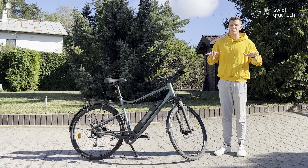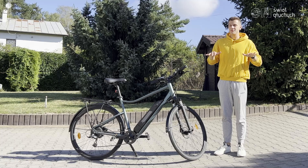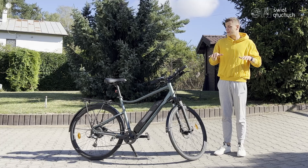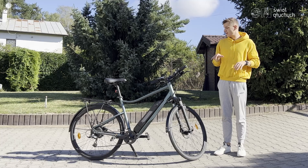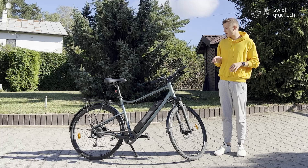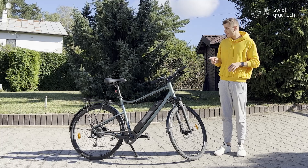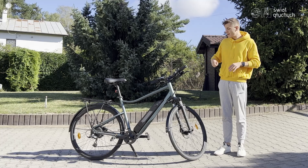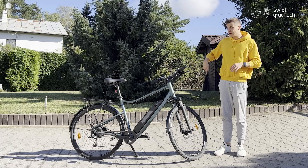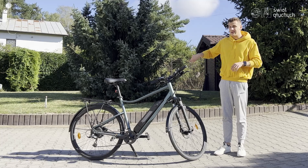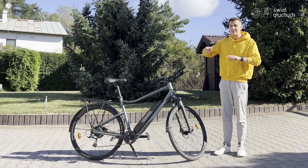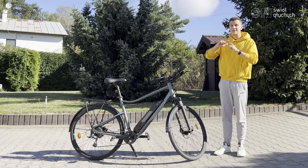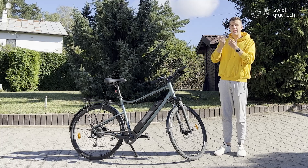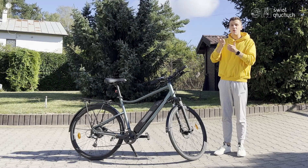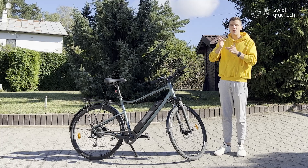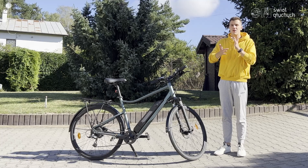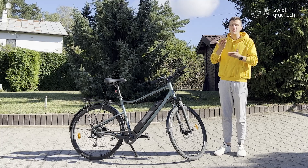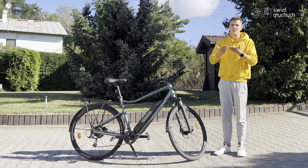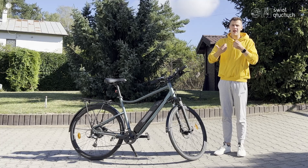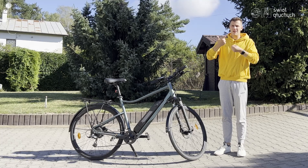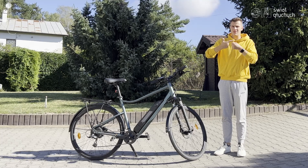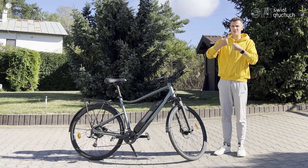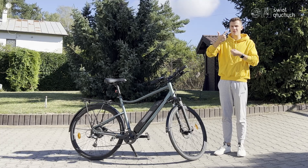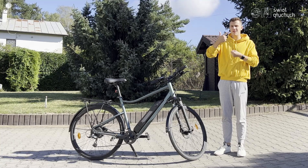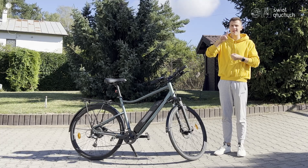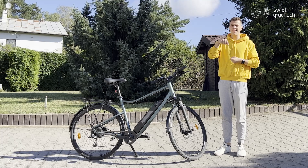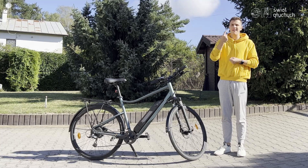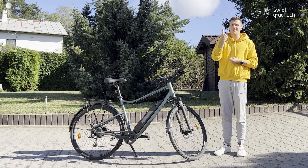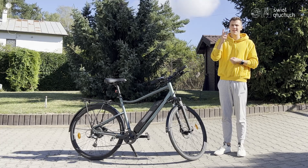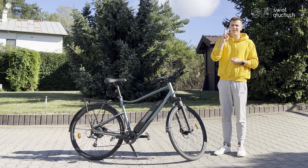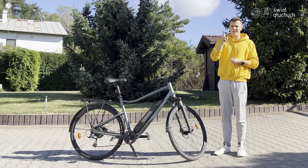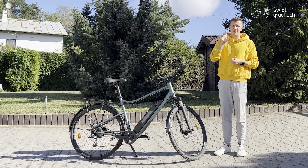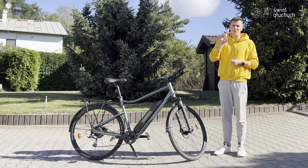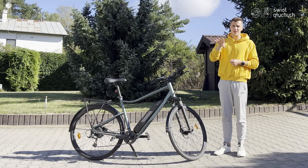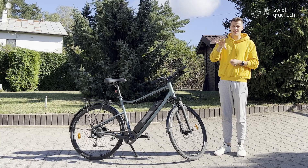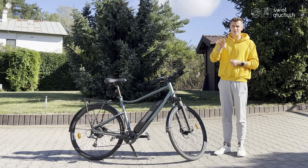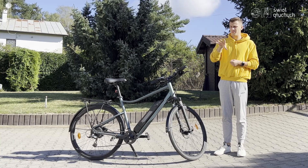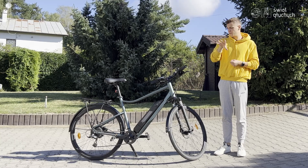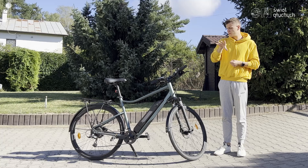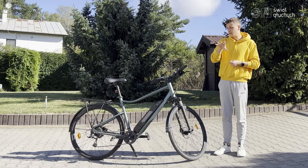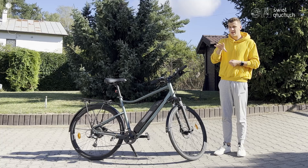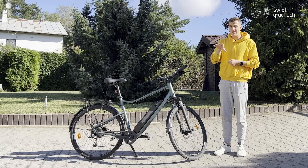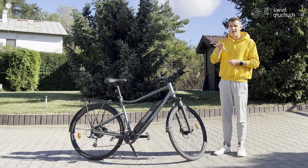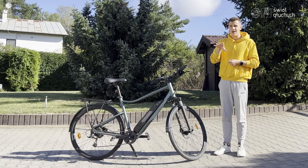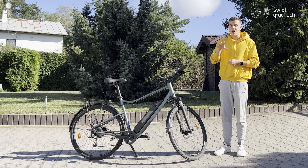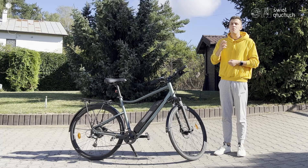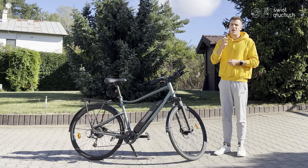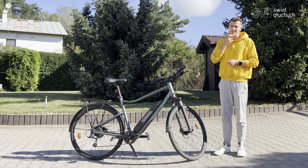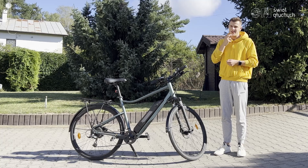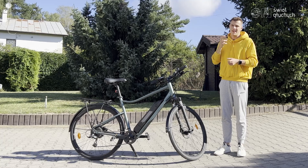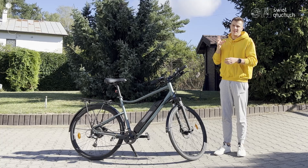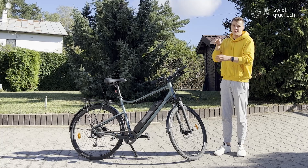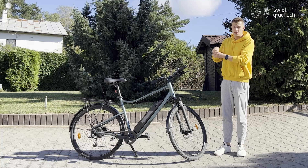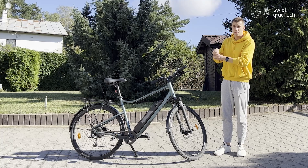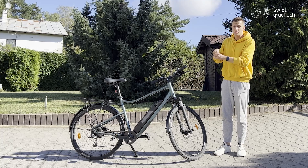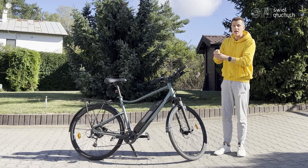the whole bike weighs 22.1 kg with the battery,